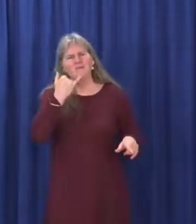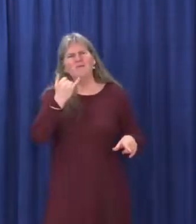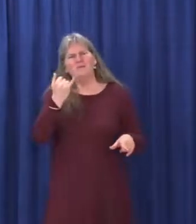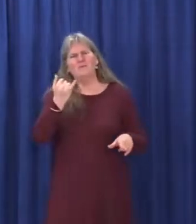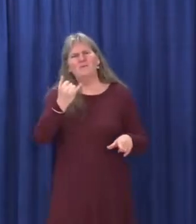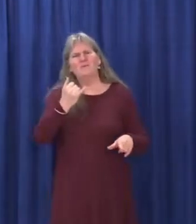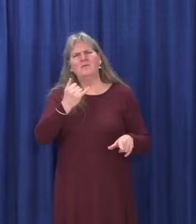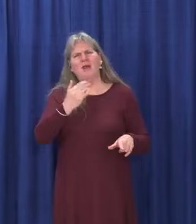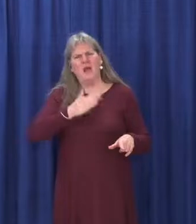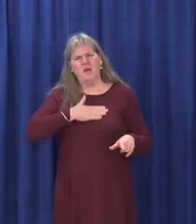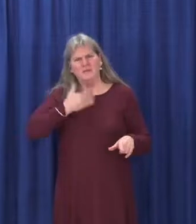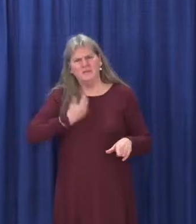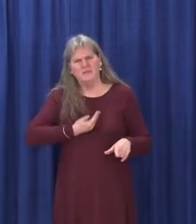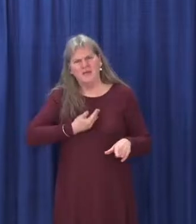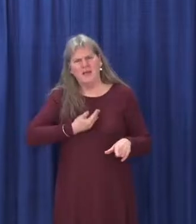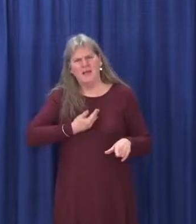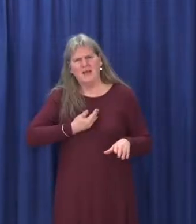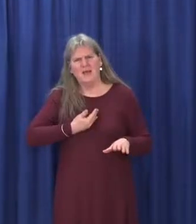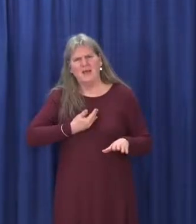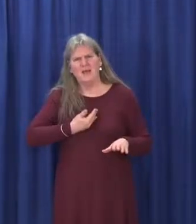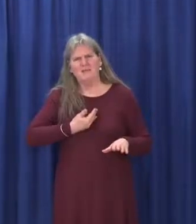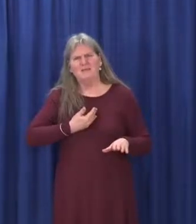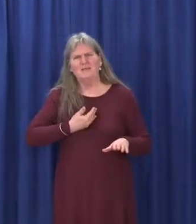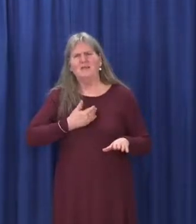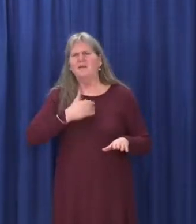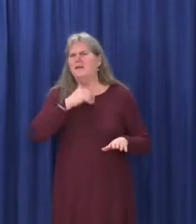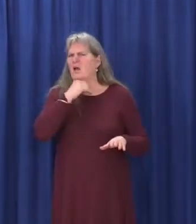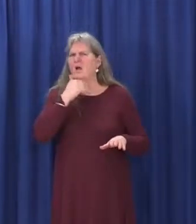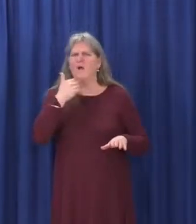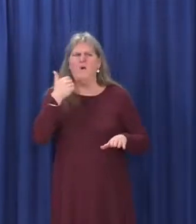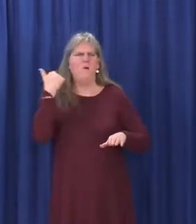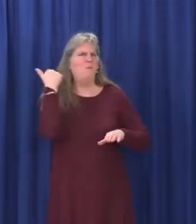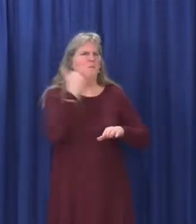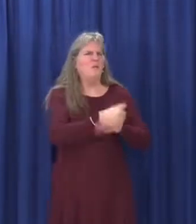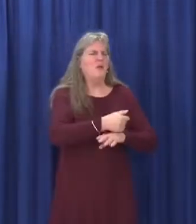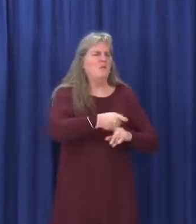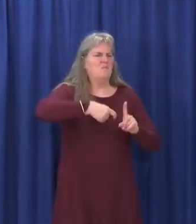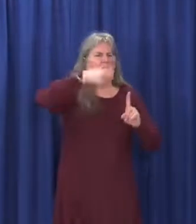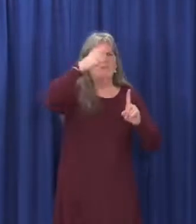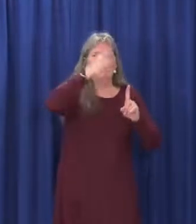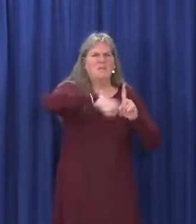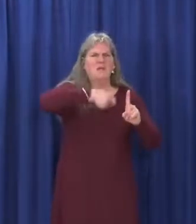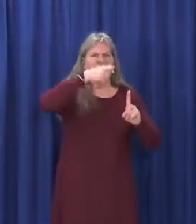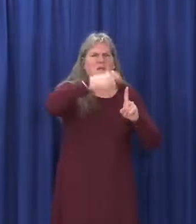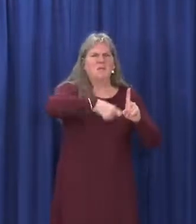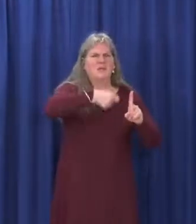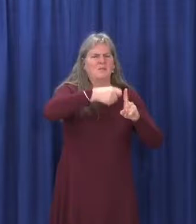has had enough challenges, and specifically in the hospitality industry. I think, you know,